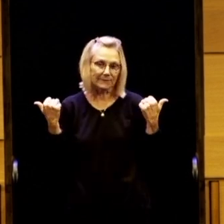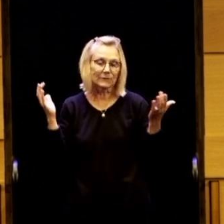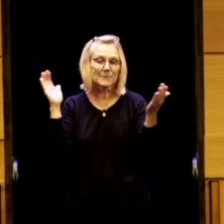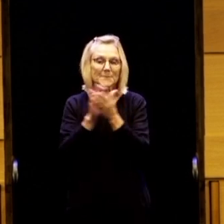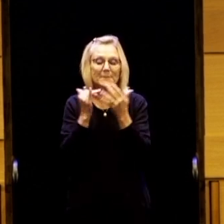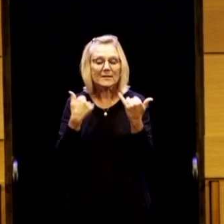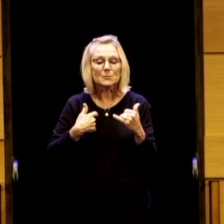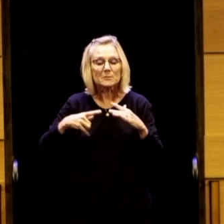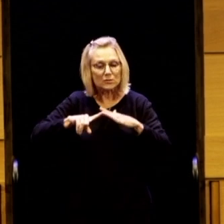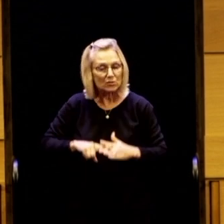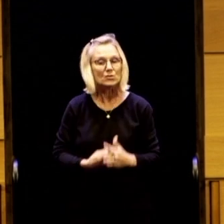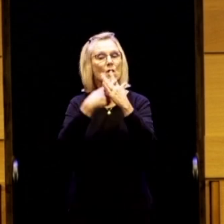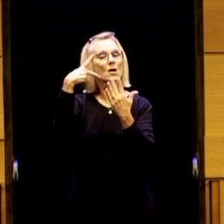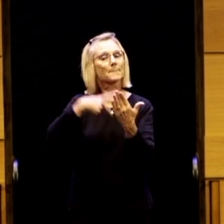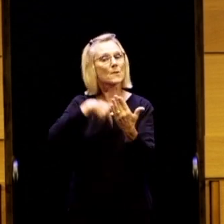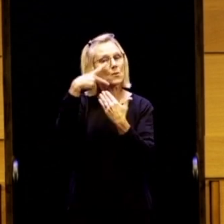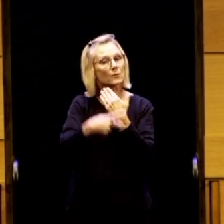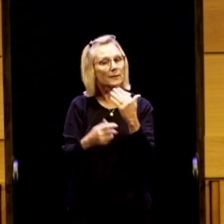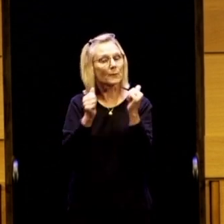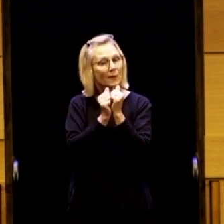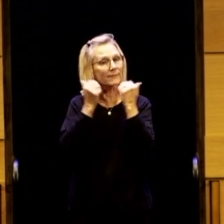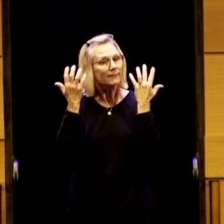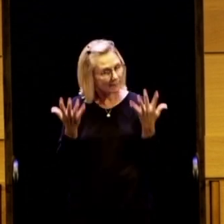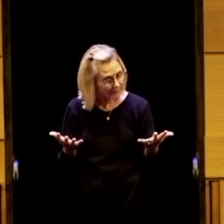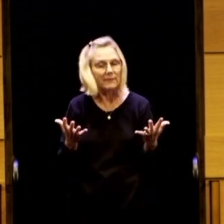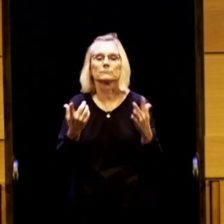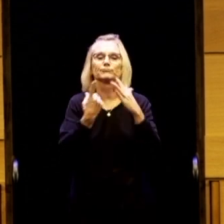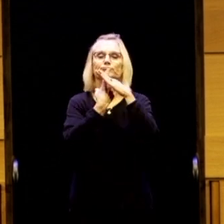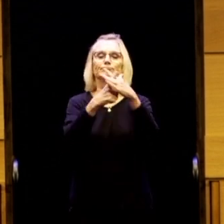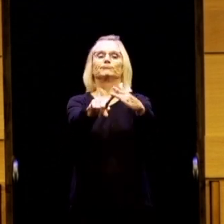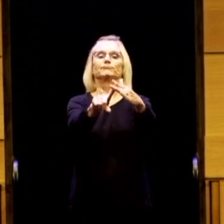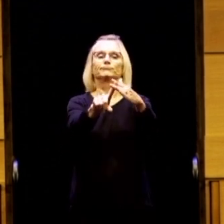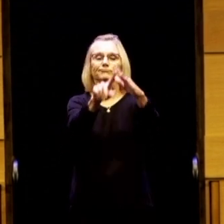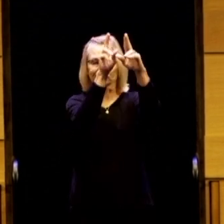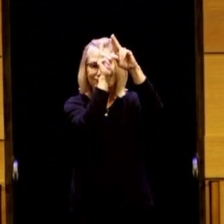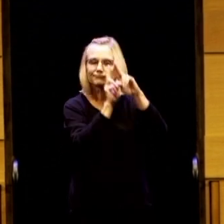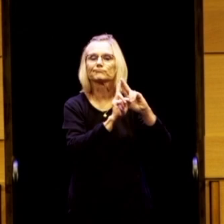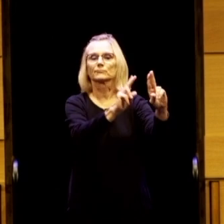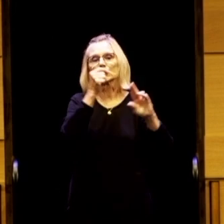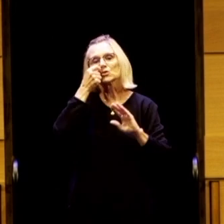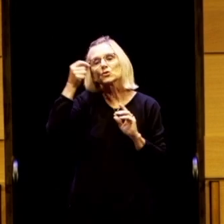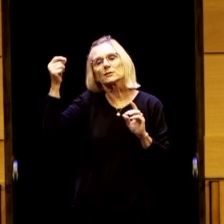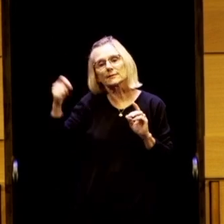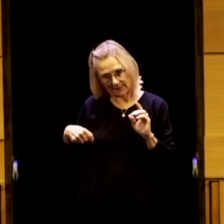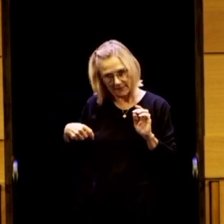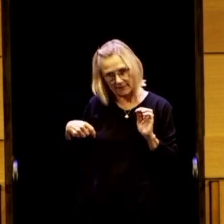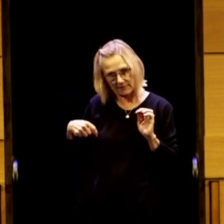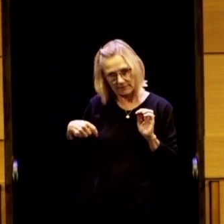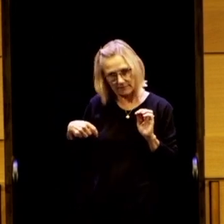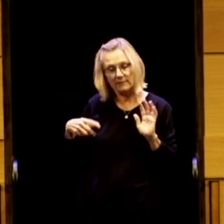I would like to begin the program with showing respect to Ukraine